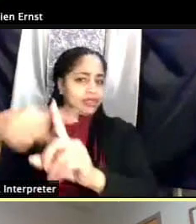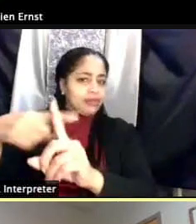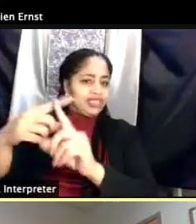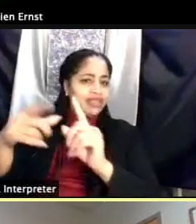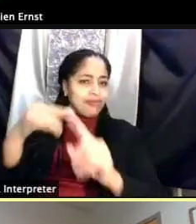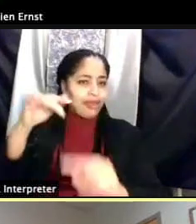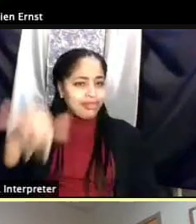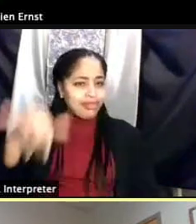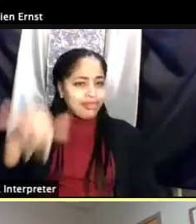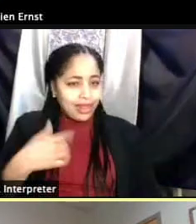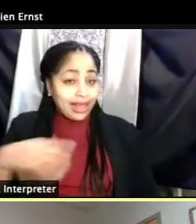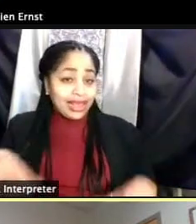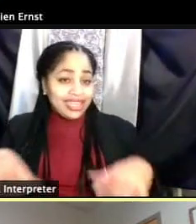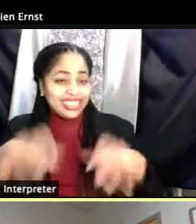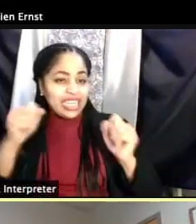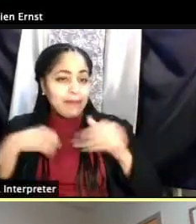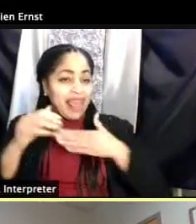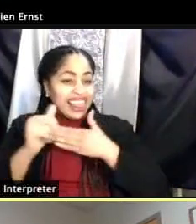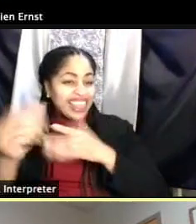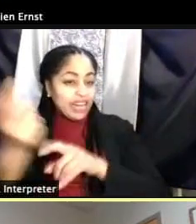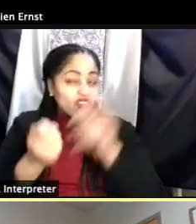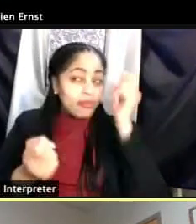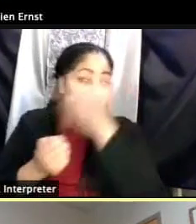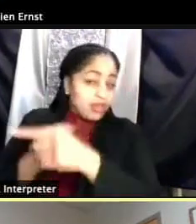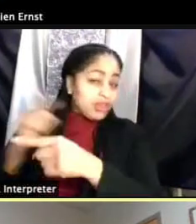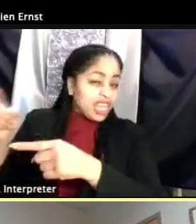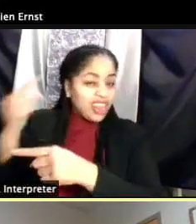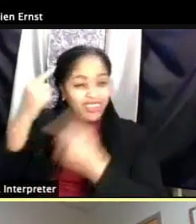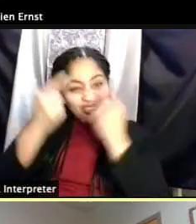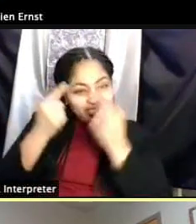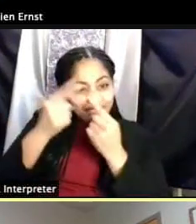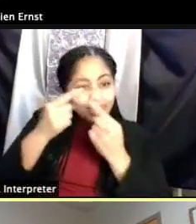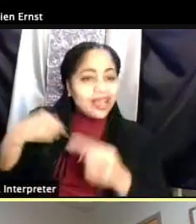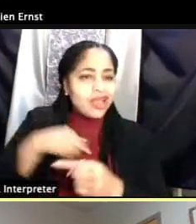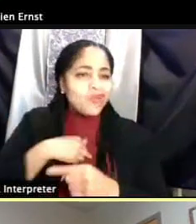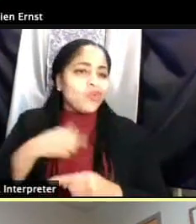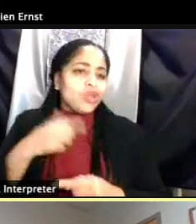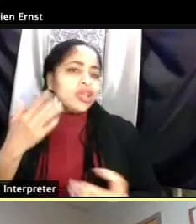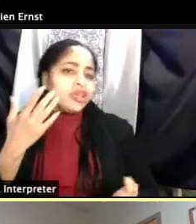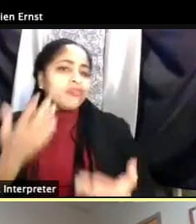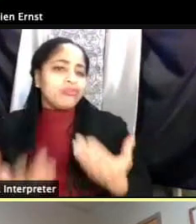And so I take my lead from him and he was thinking that we would potentially